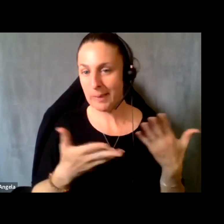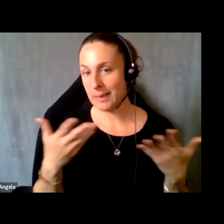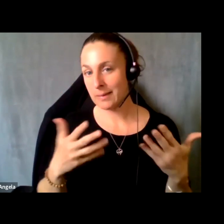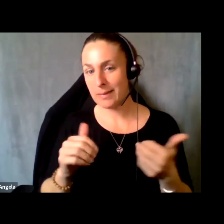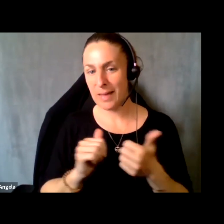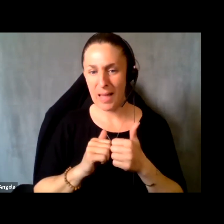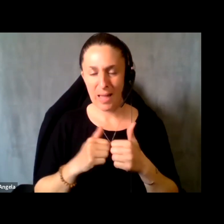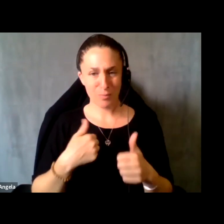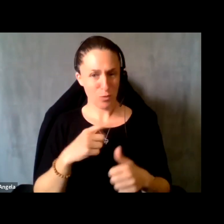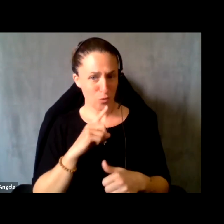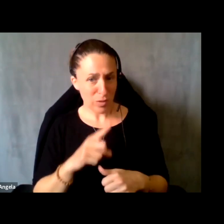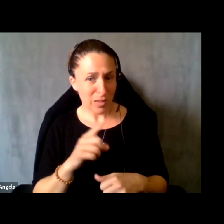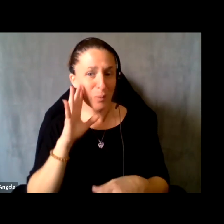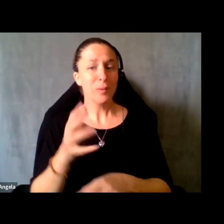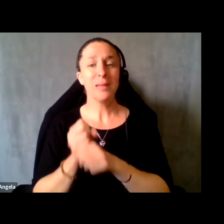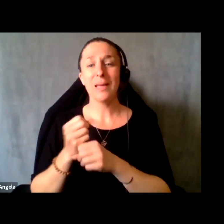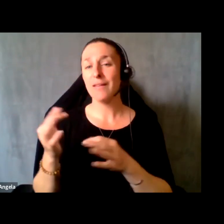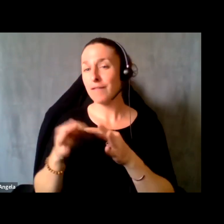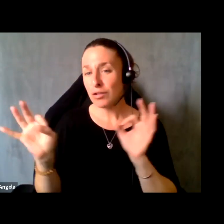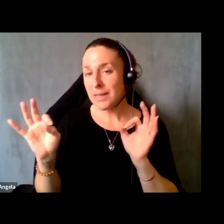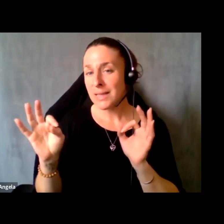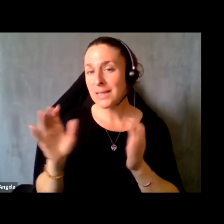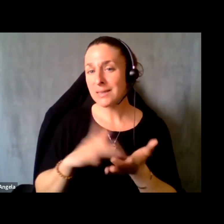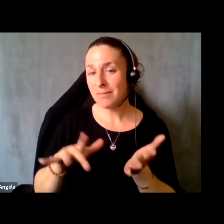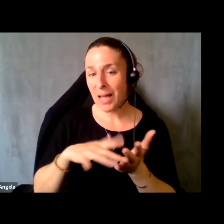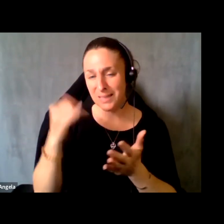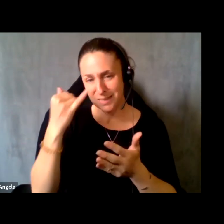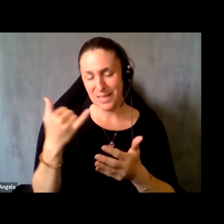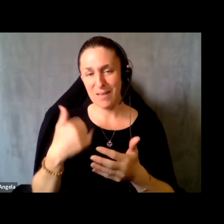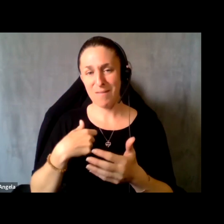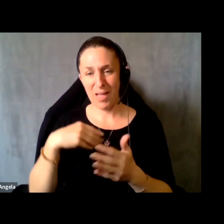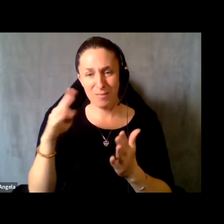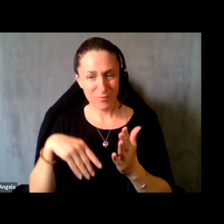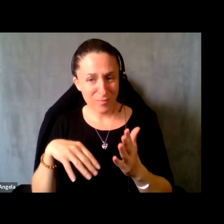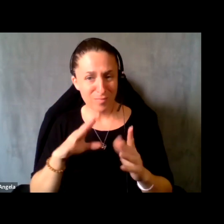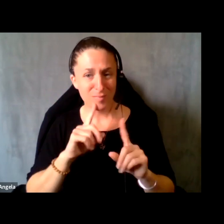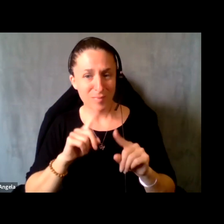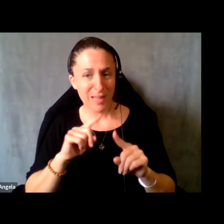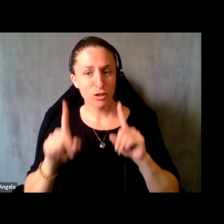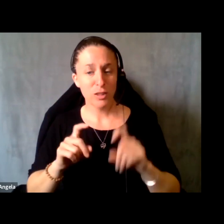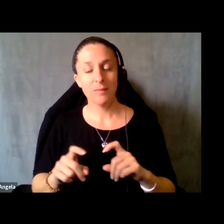I…I'm really gonna get a free device by filling out a survey? Right? So we have the…we've